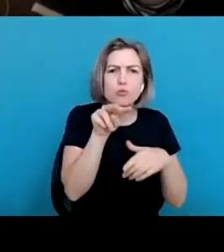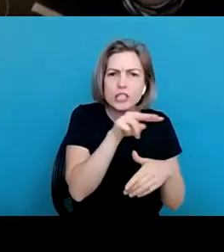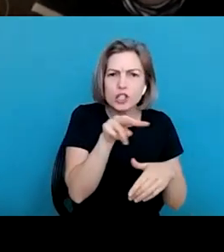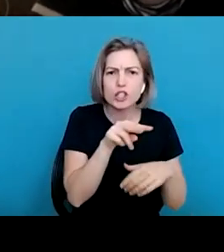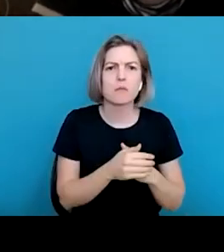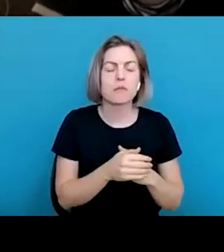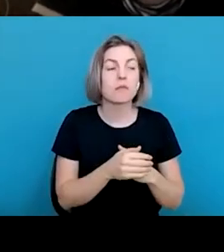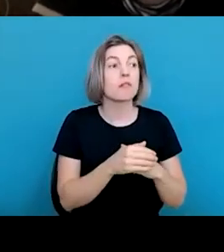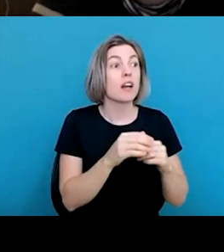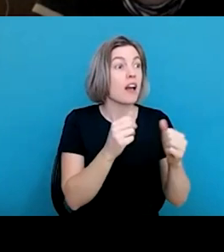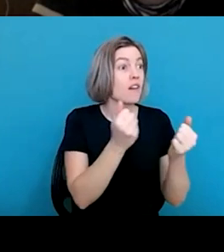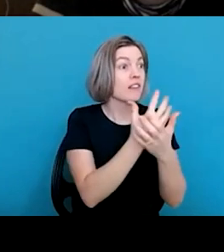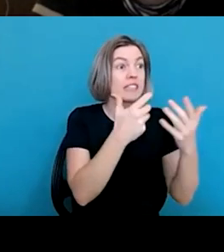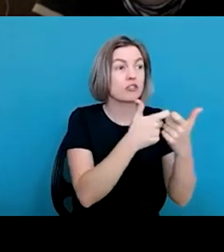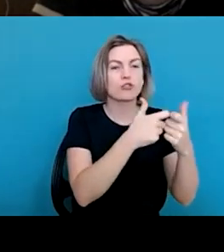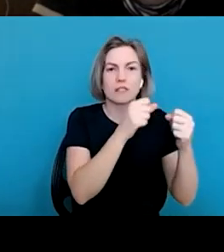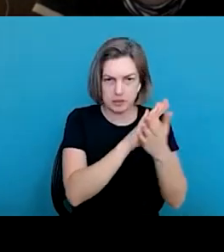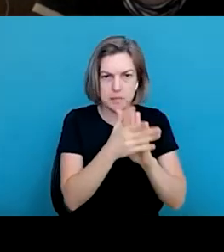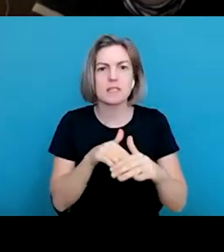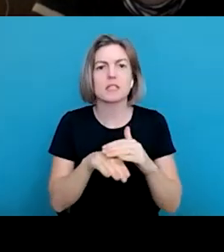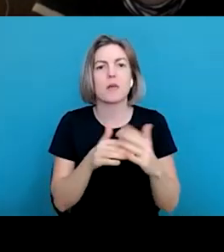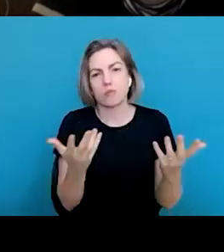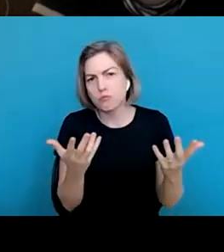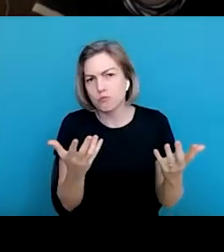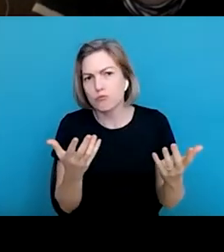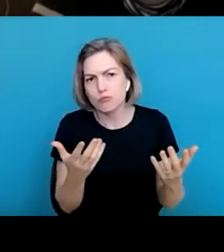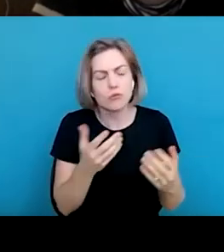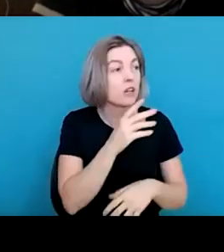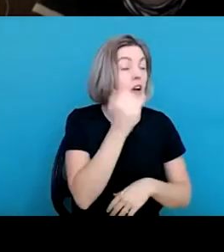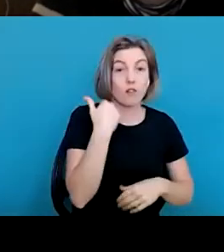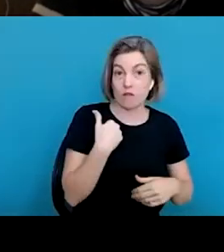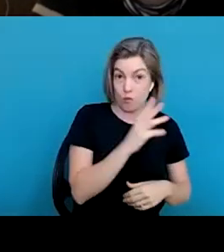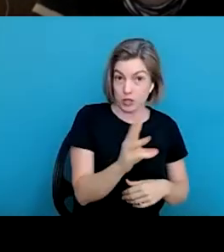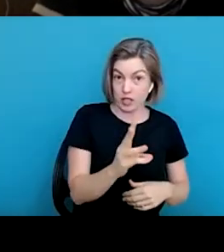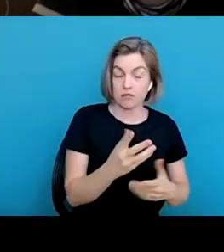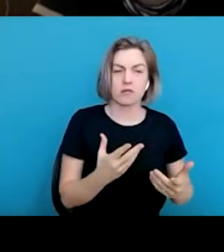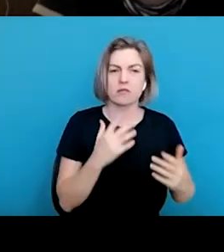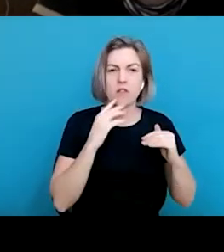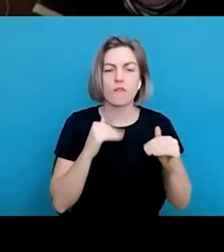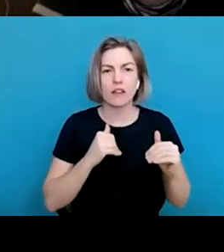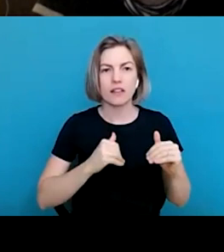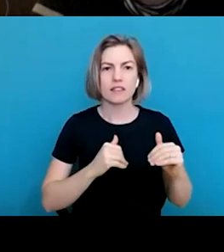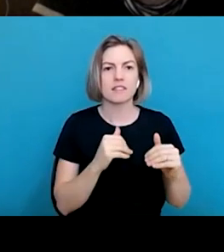accessible right. If you have a website, hopefully it is you know, meeting WCAG standards.